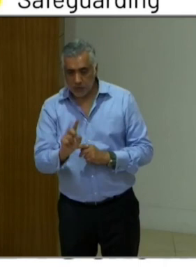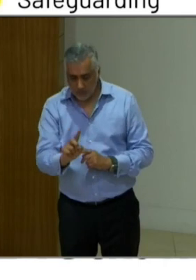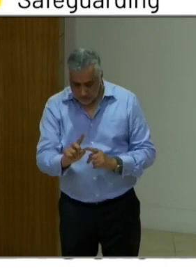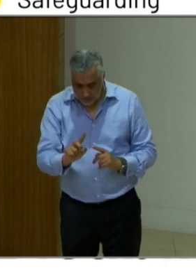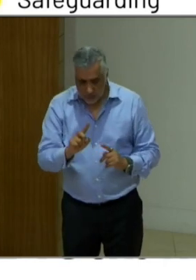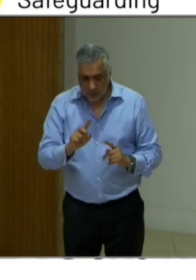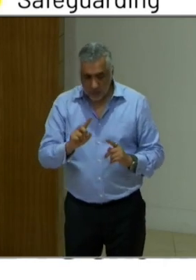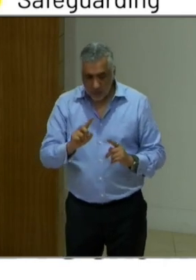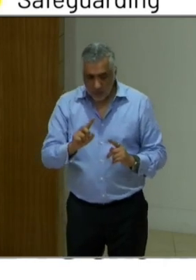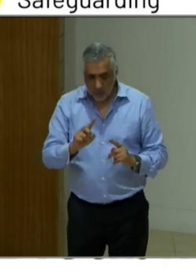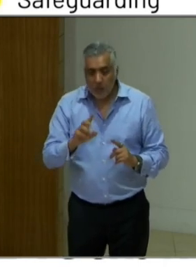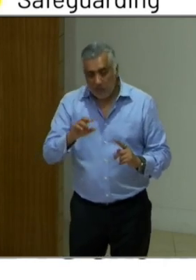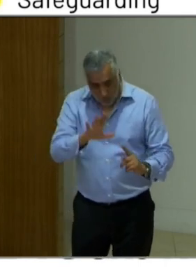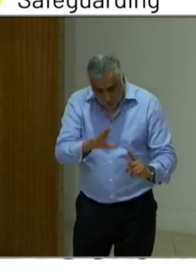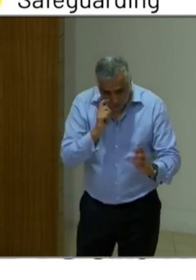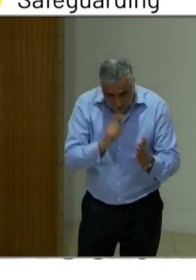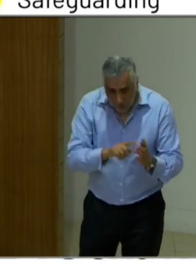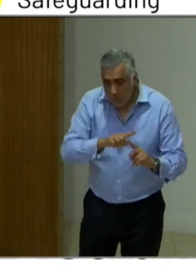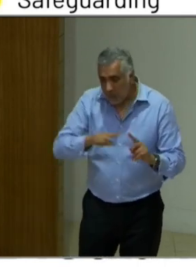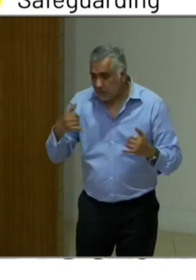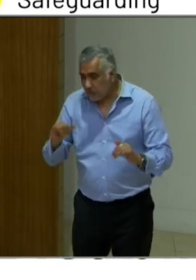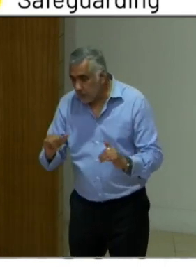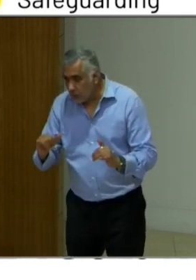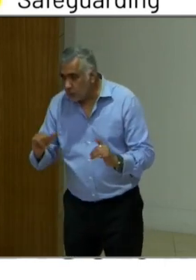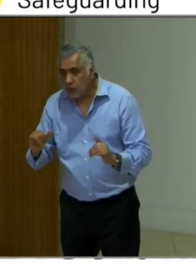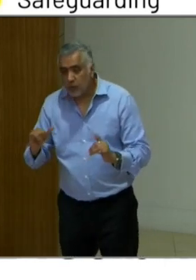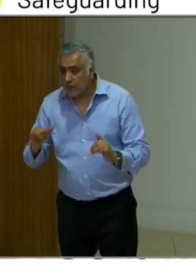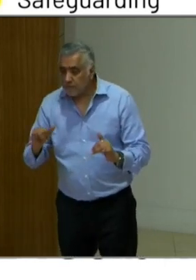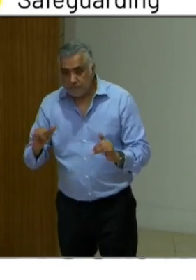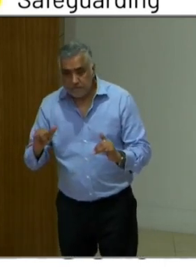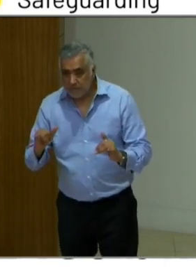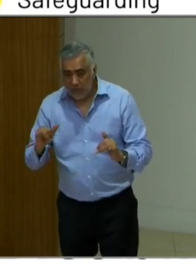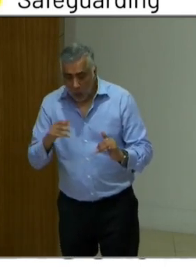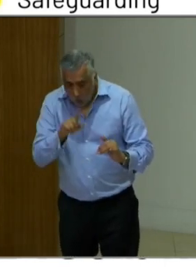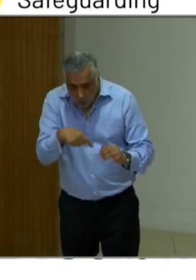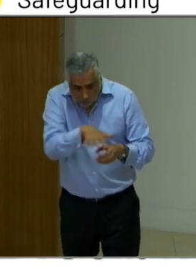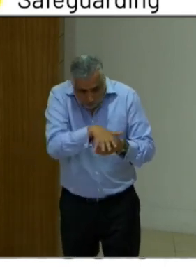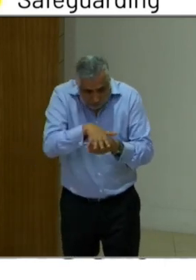but unfortunately this is yet to happen worldwide.